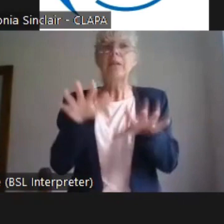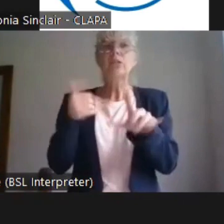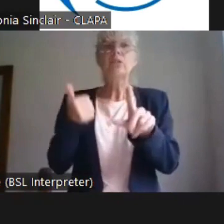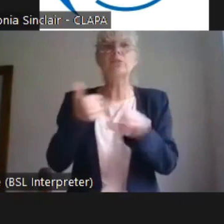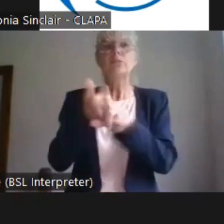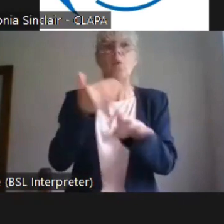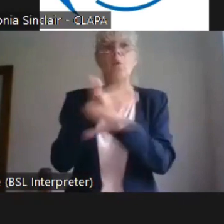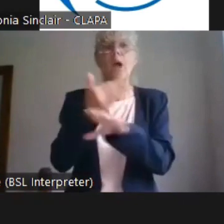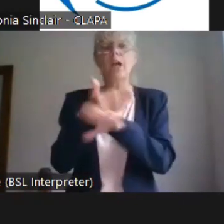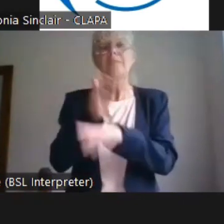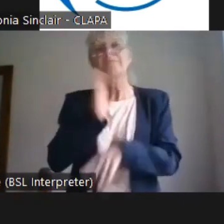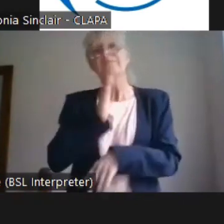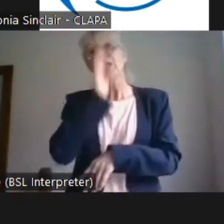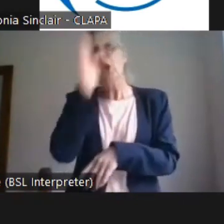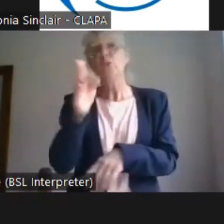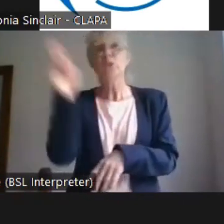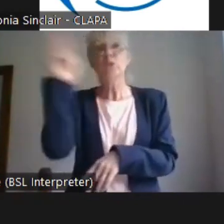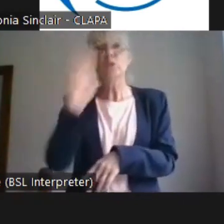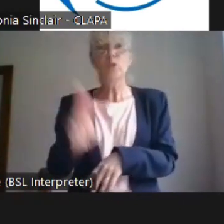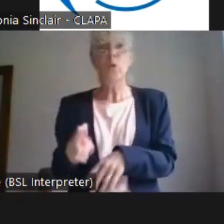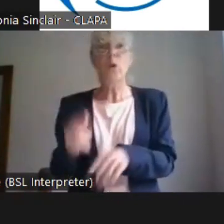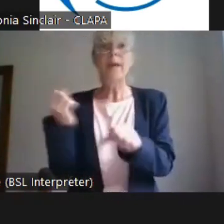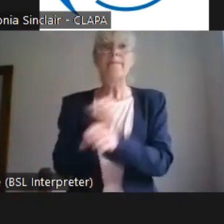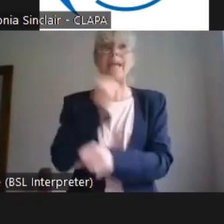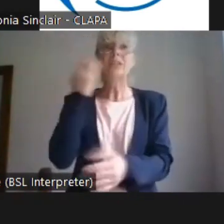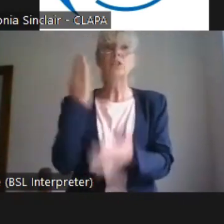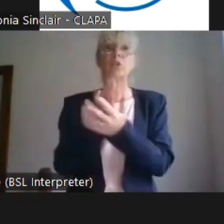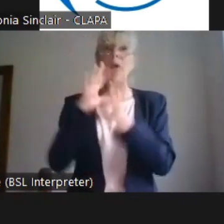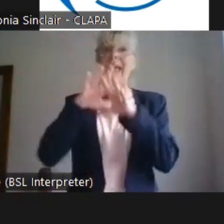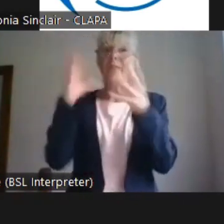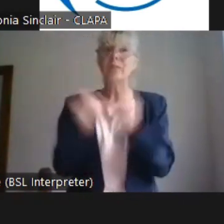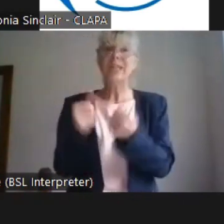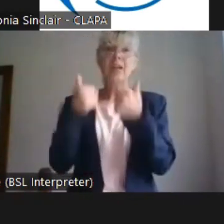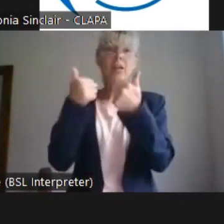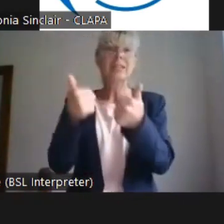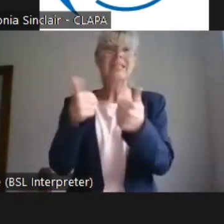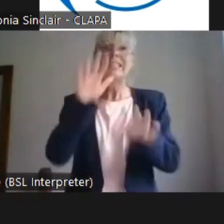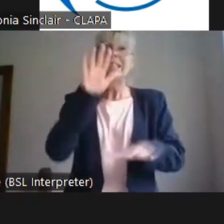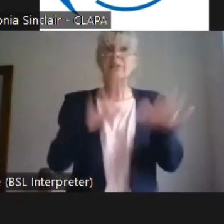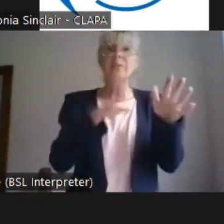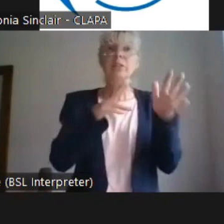everything so it's in a similar way to the ndcs um it's they'll go around and make sure everything's